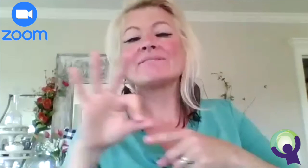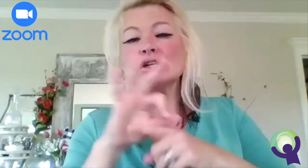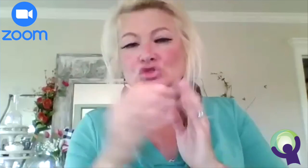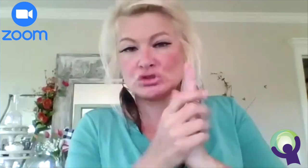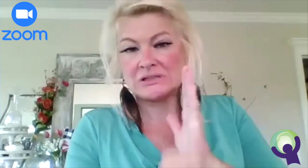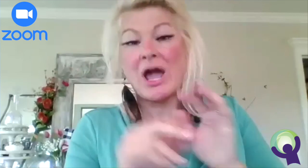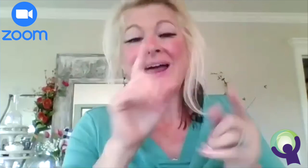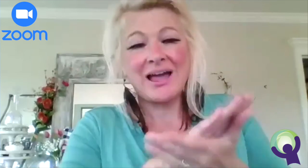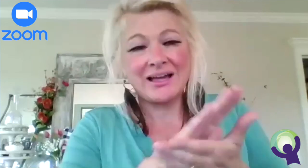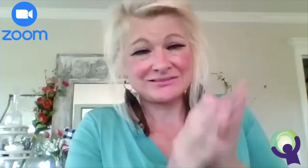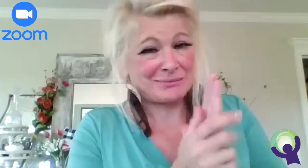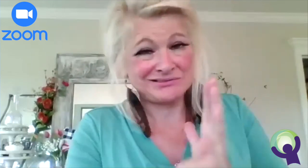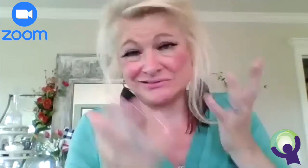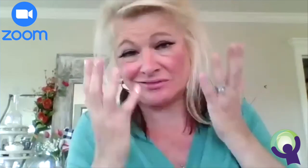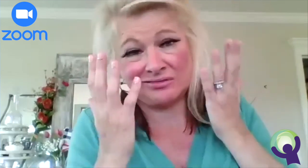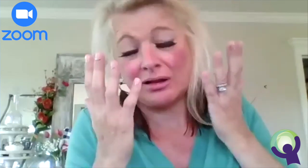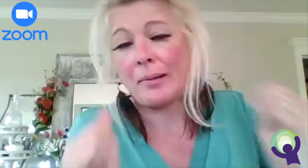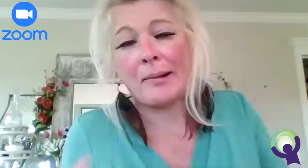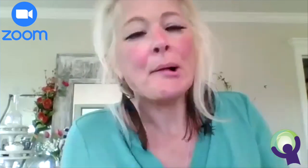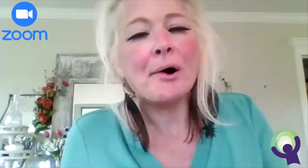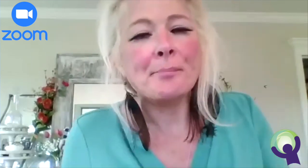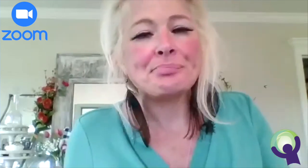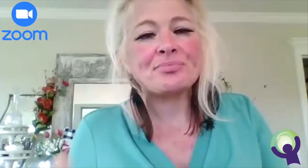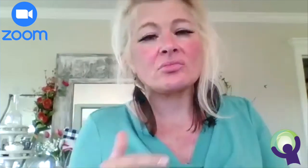It's so hard, you have to look at the functioning skills and the